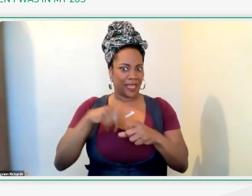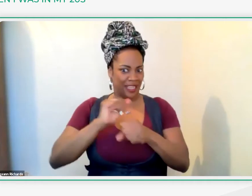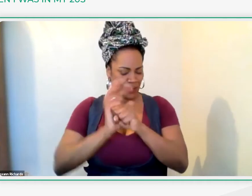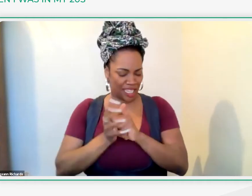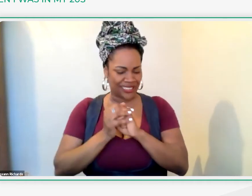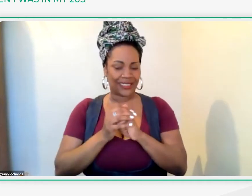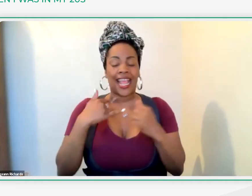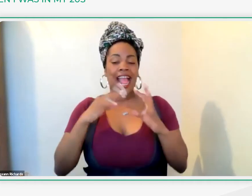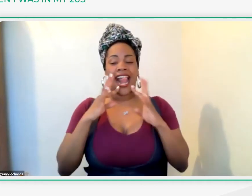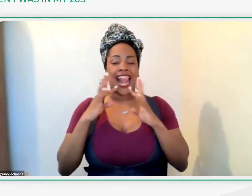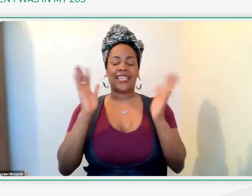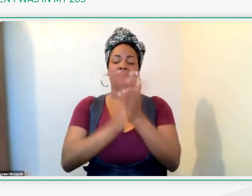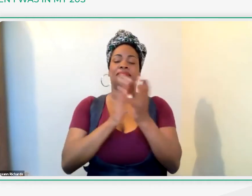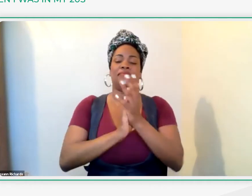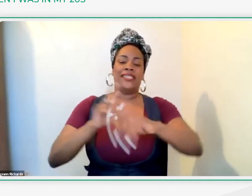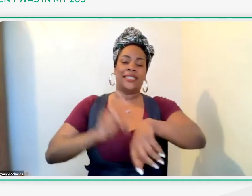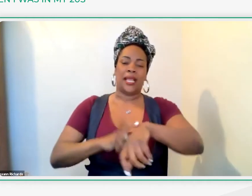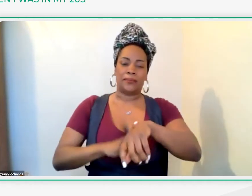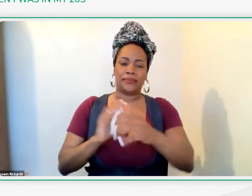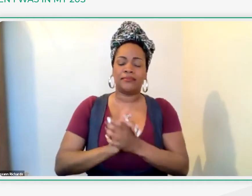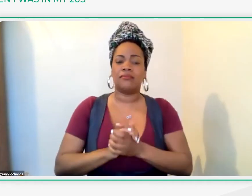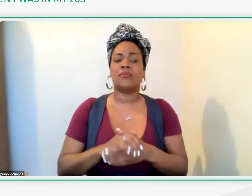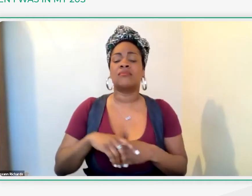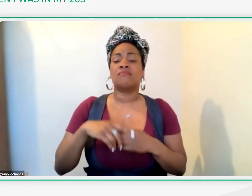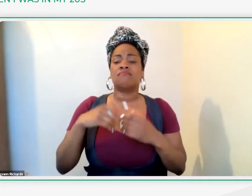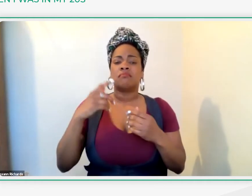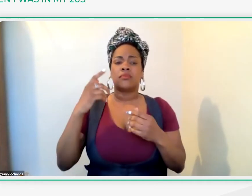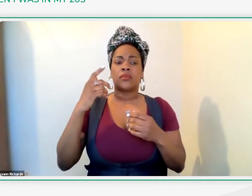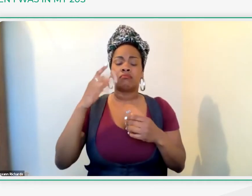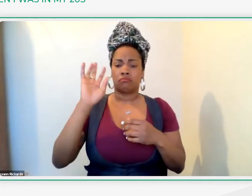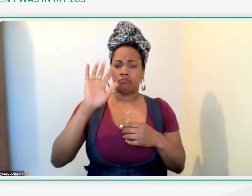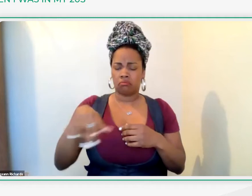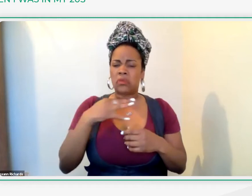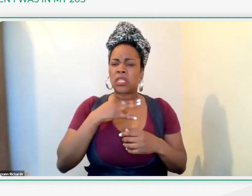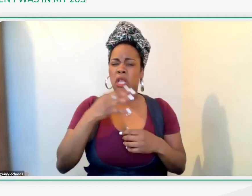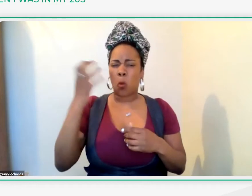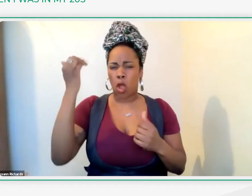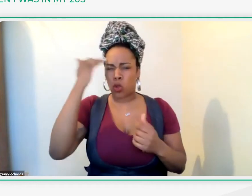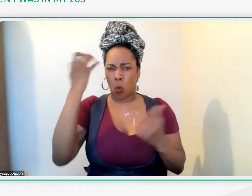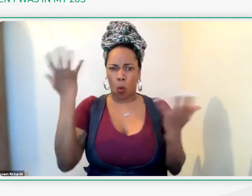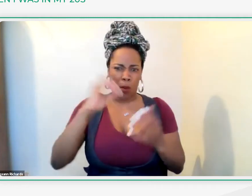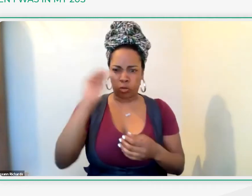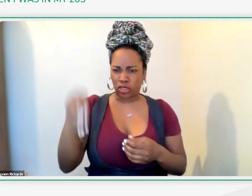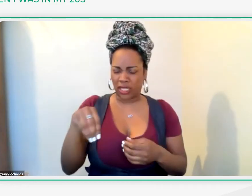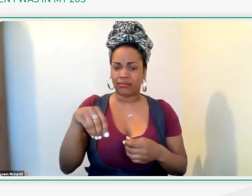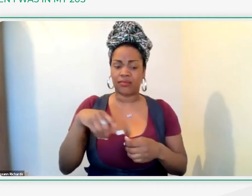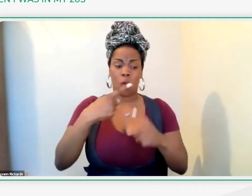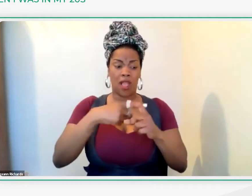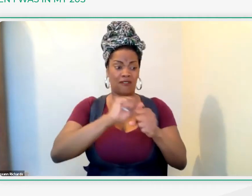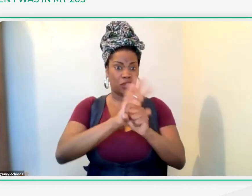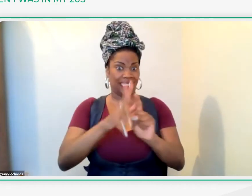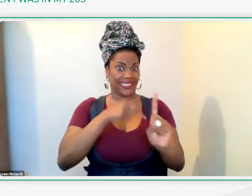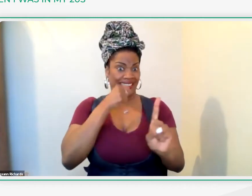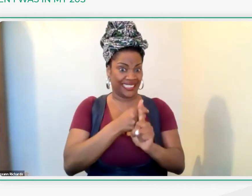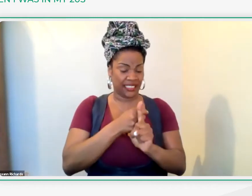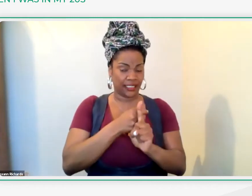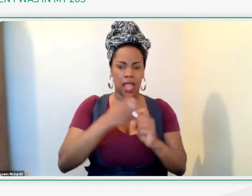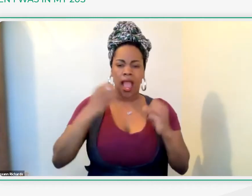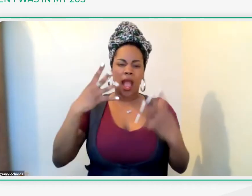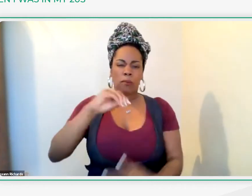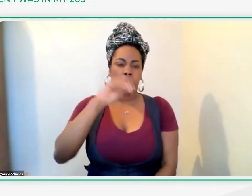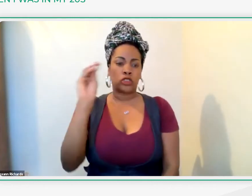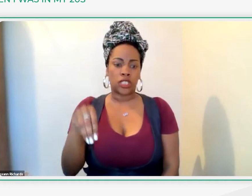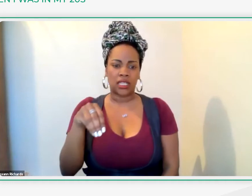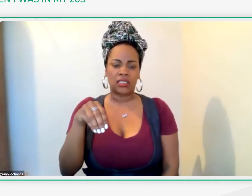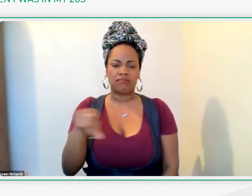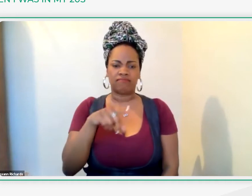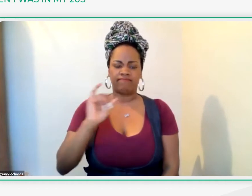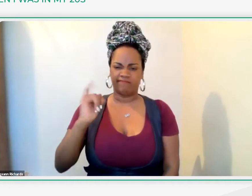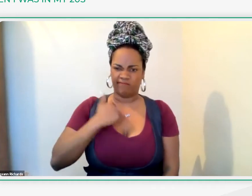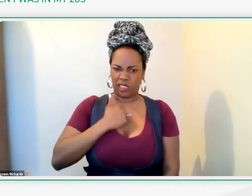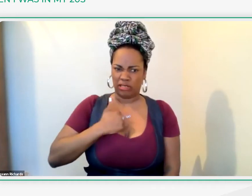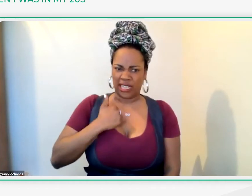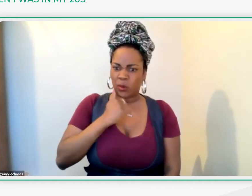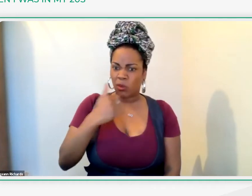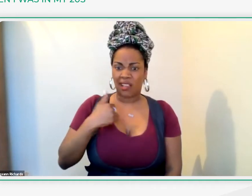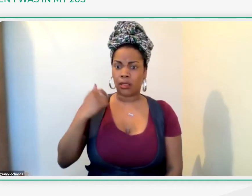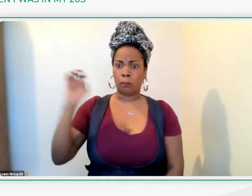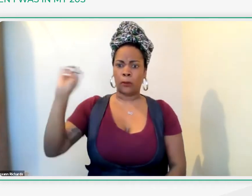So talking about COVID, I want to know what percent of people